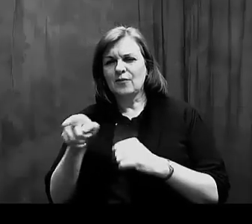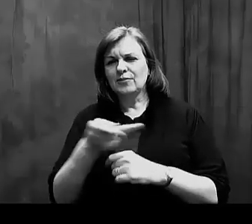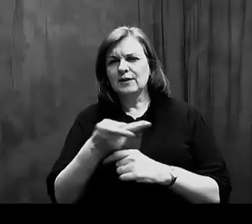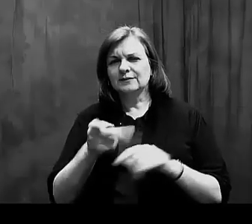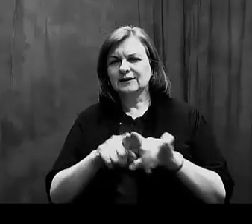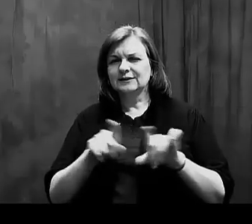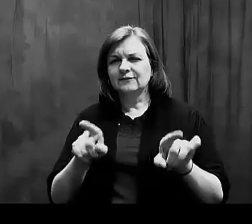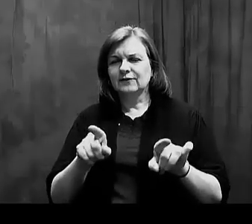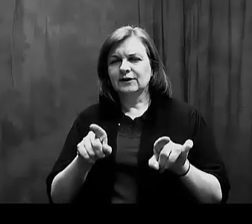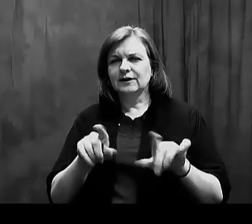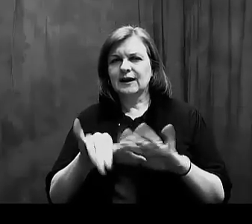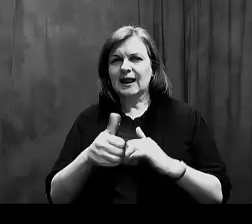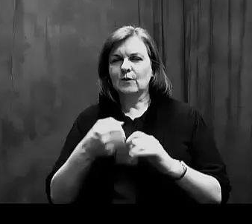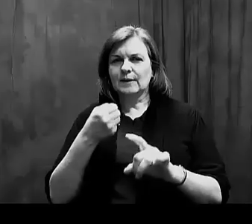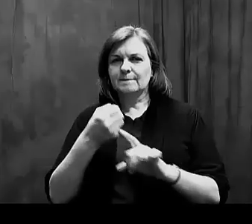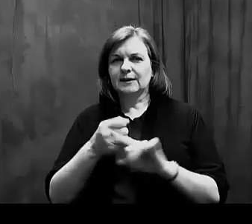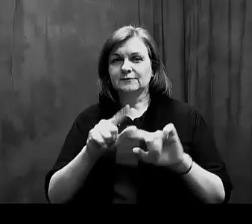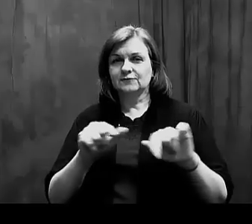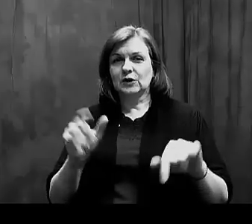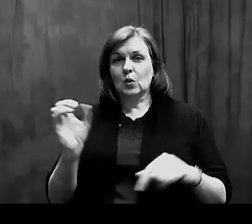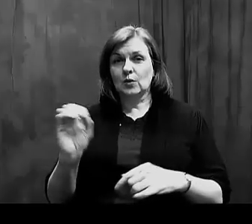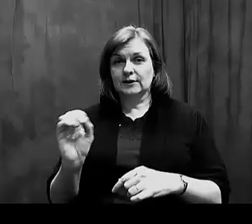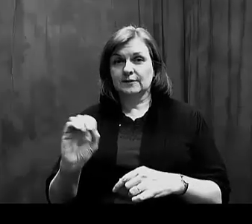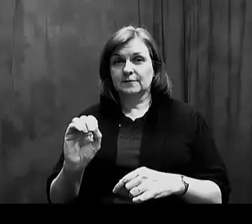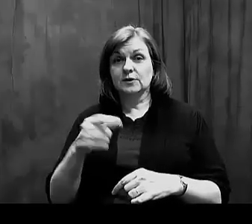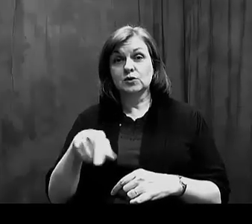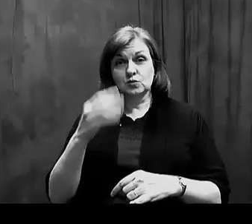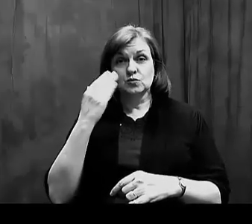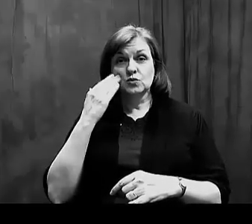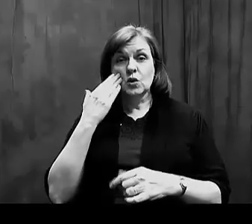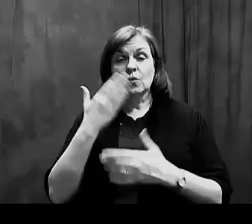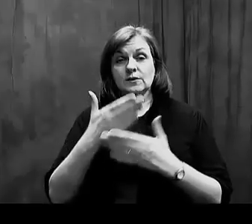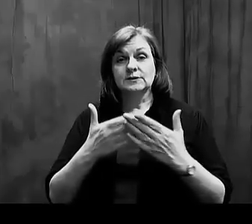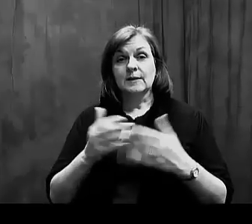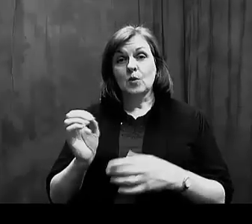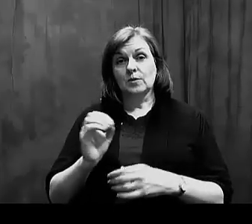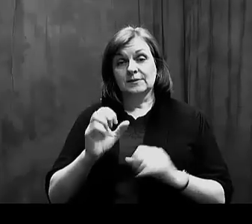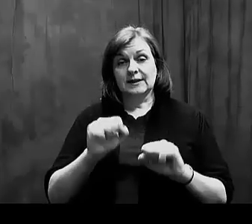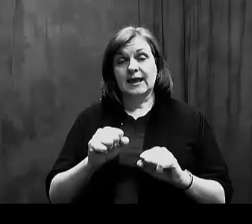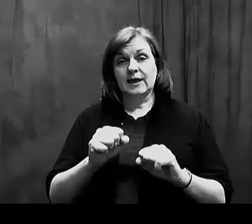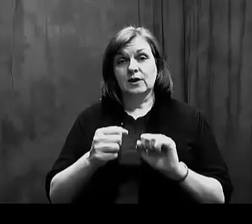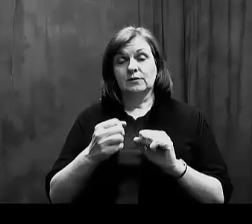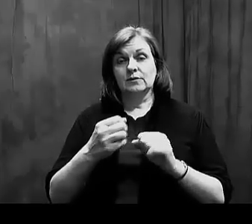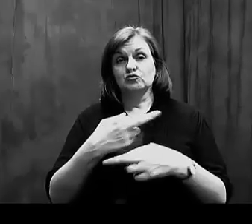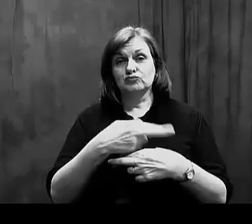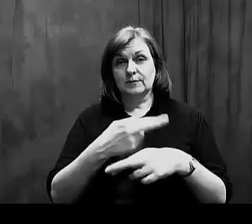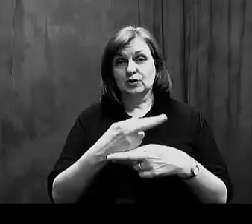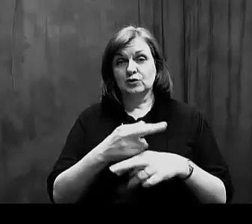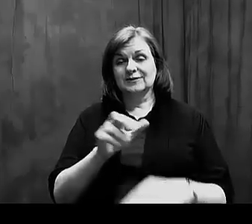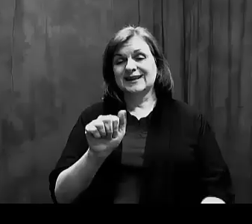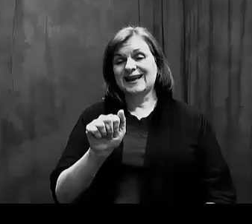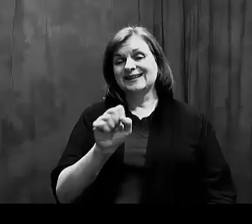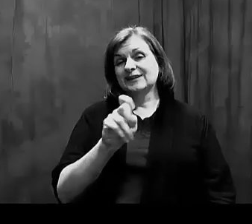you're probably aware that some organisms can reproduce asexually and some sexually